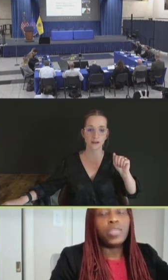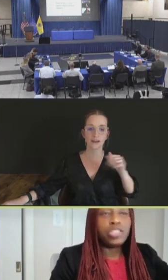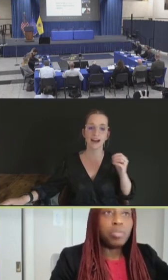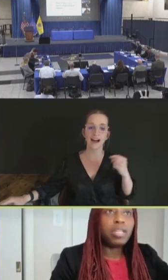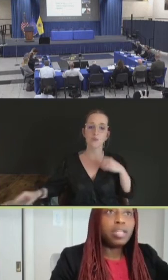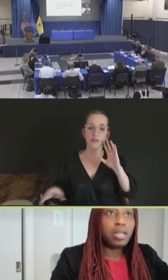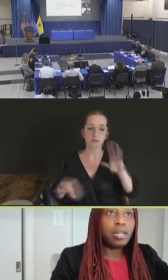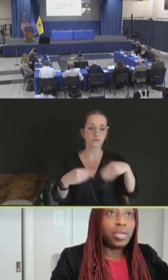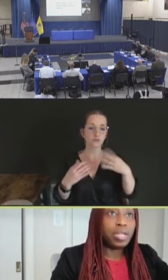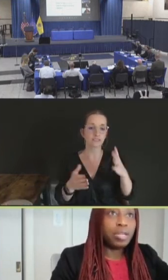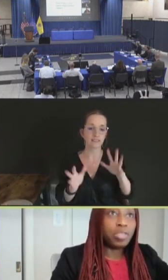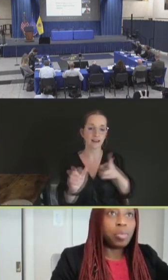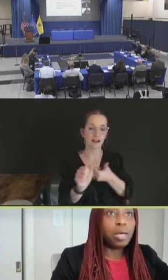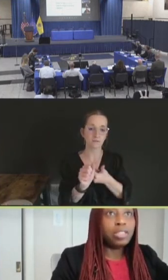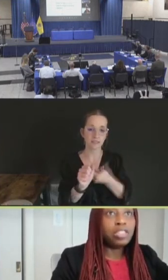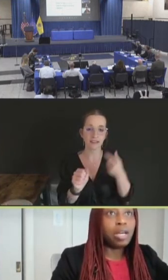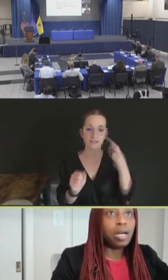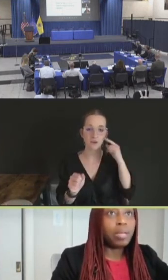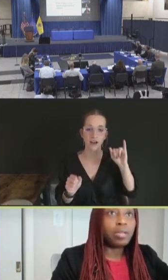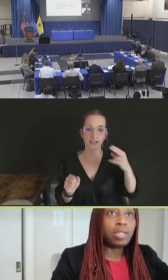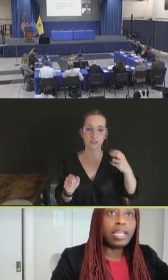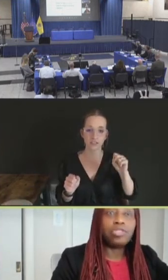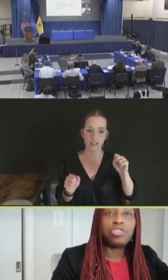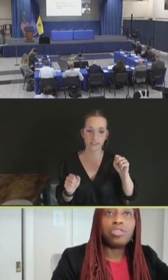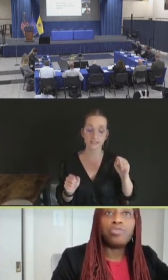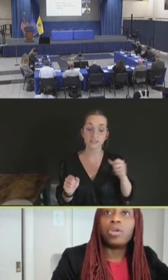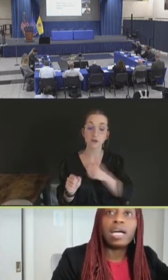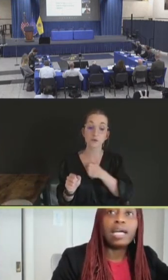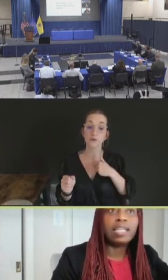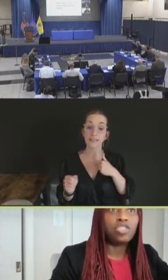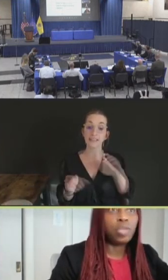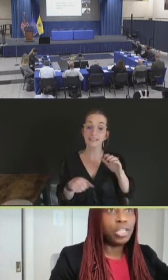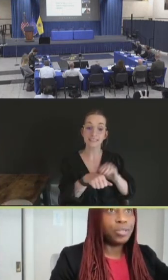We submitted a read-in response, but I would like to share a few highlights with you.